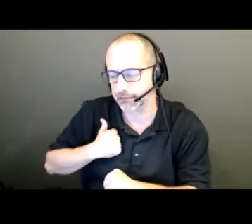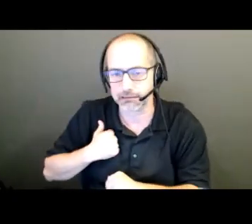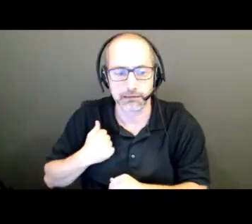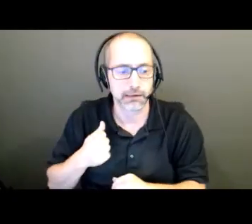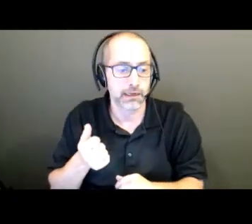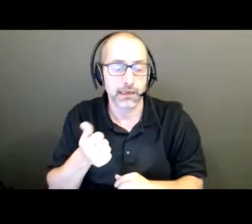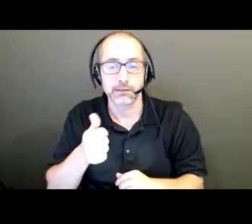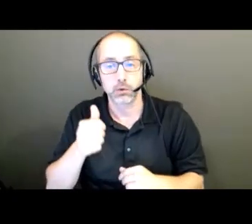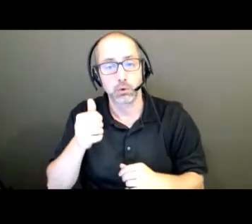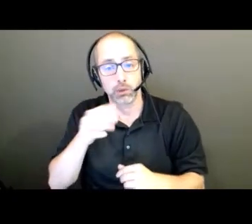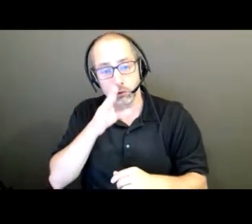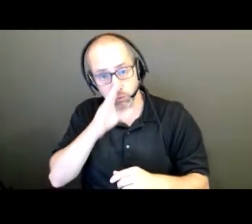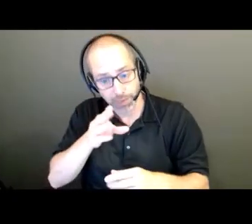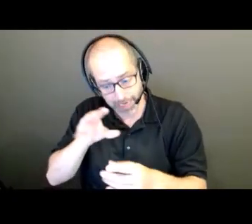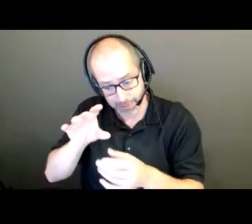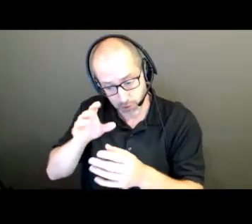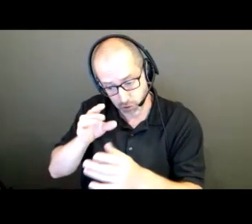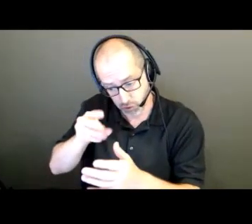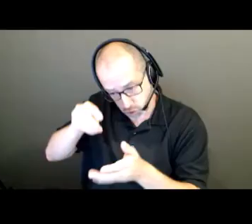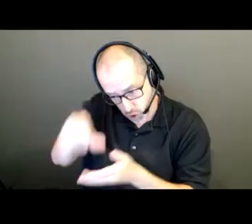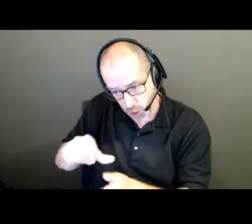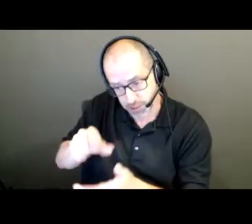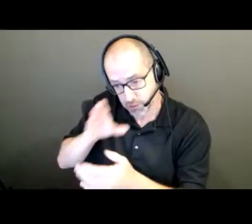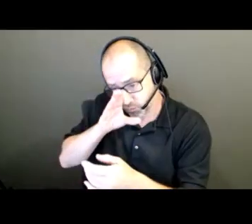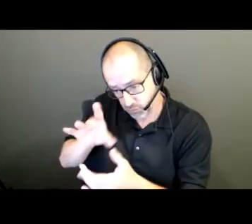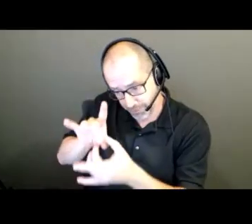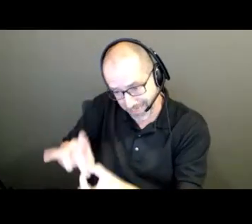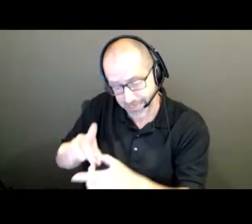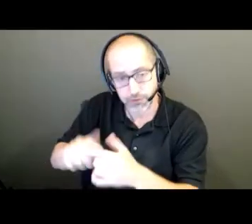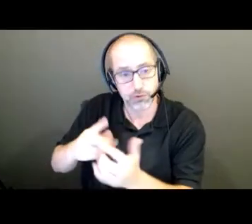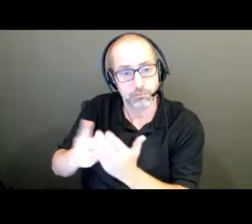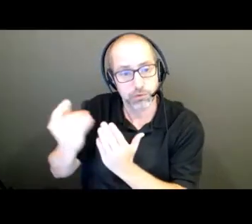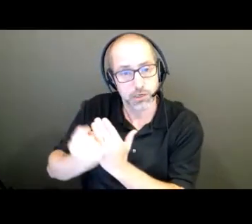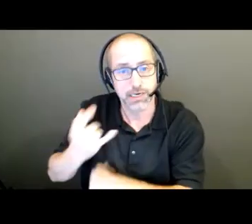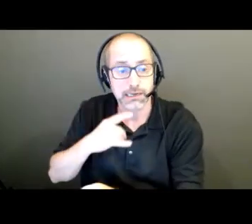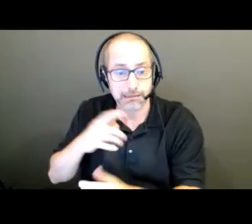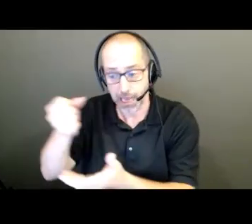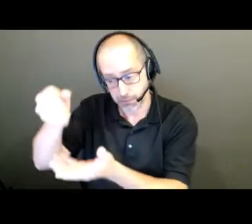As mentioned, this grant covers most expenses directly related to a residency abroad.